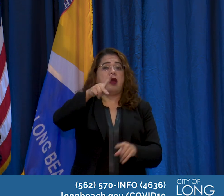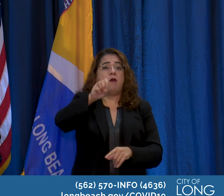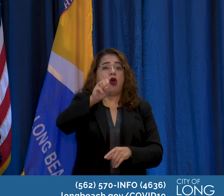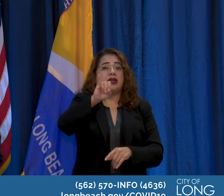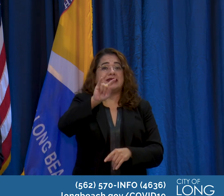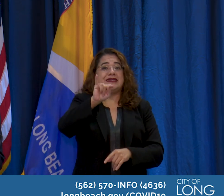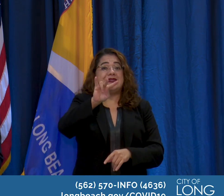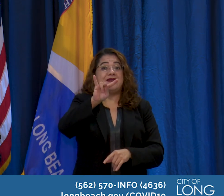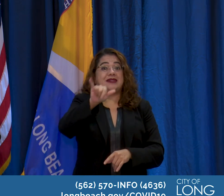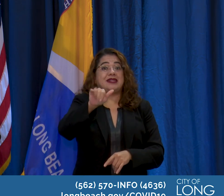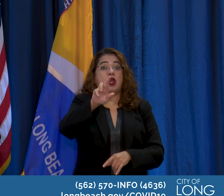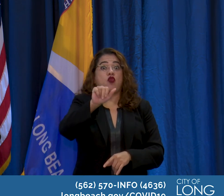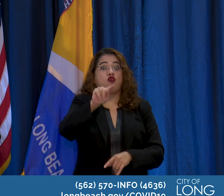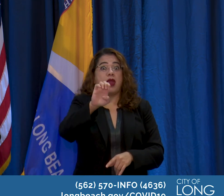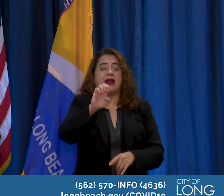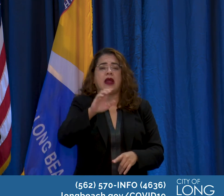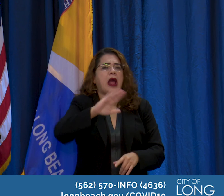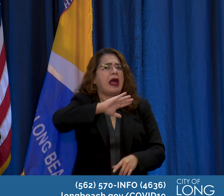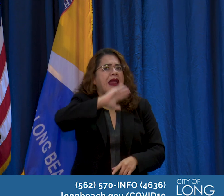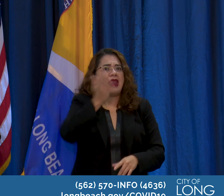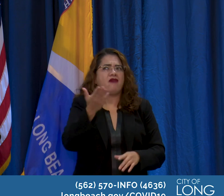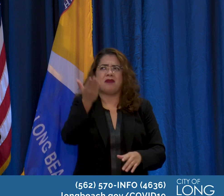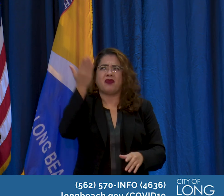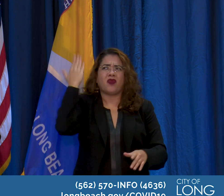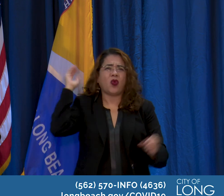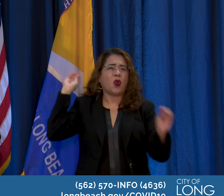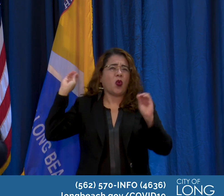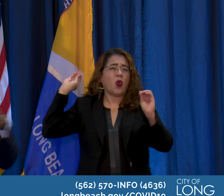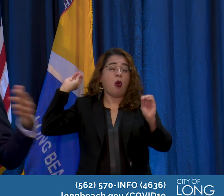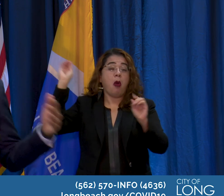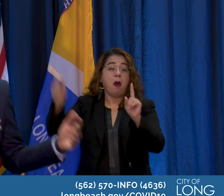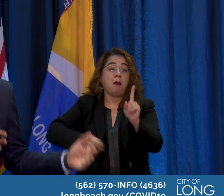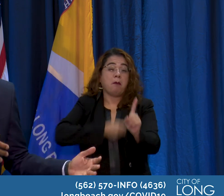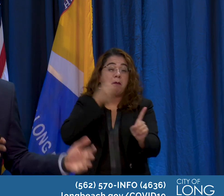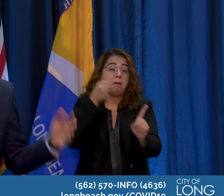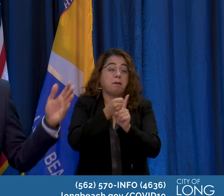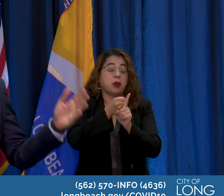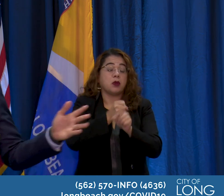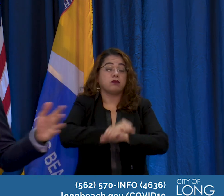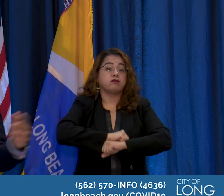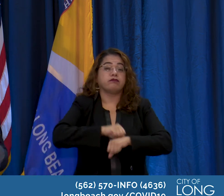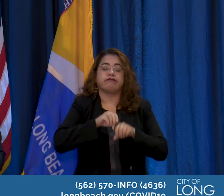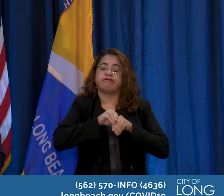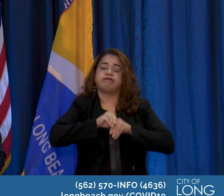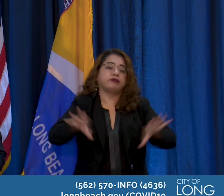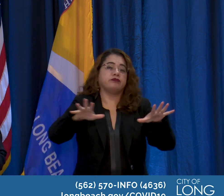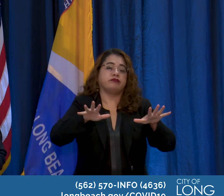seen, or in some cases, that they haven't seen since the height of a few months ago.